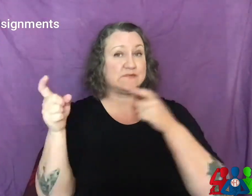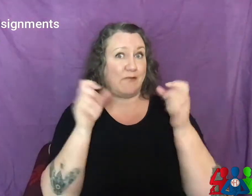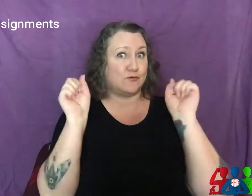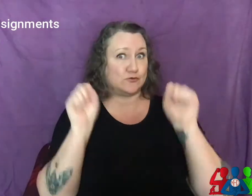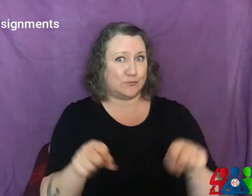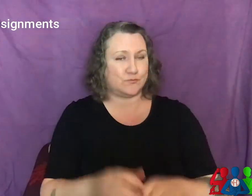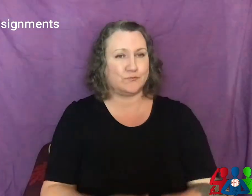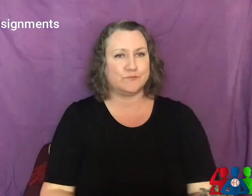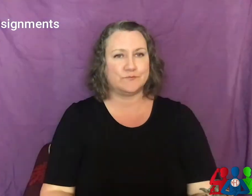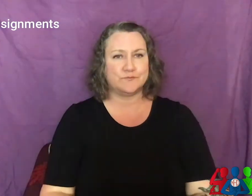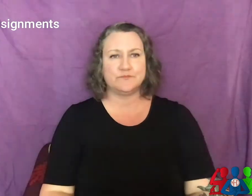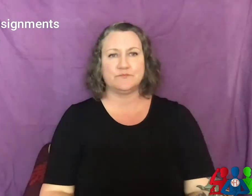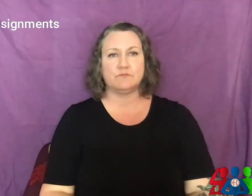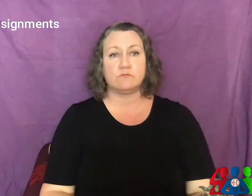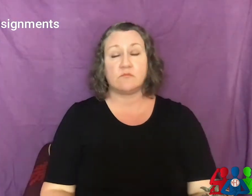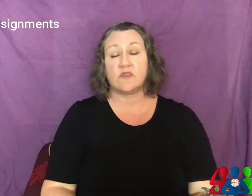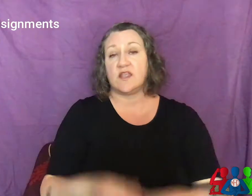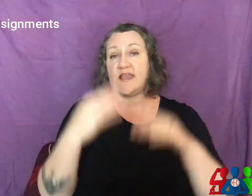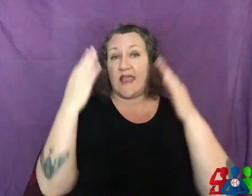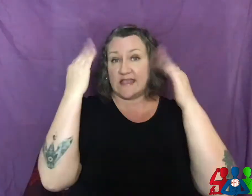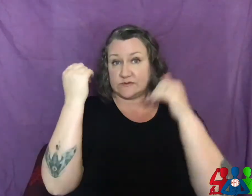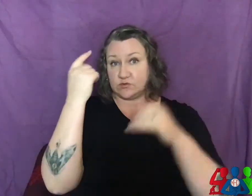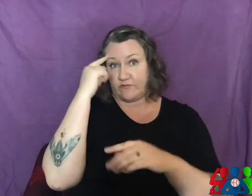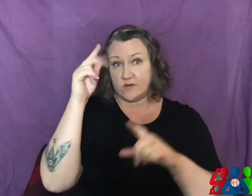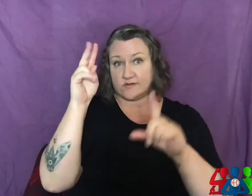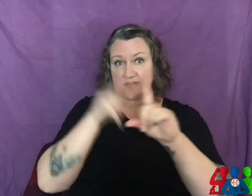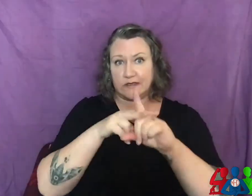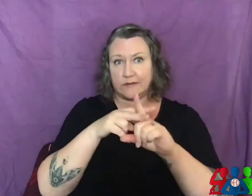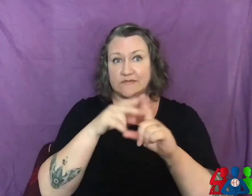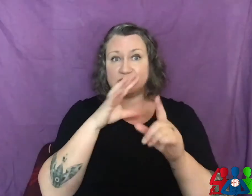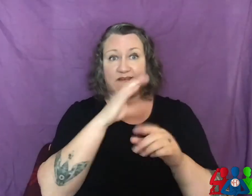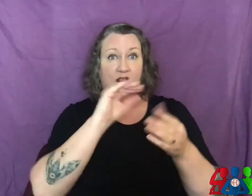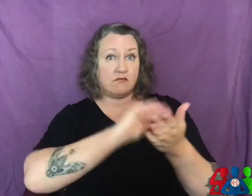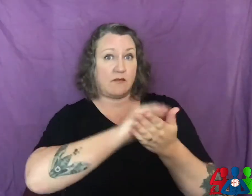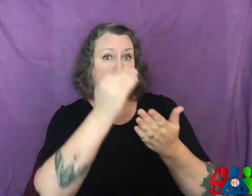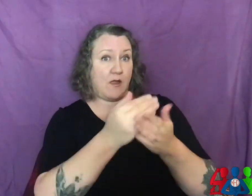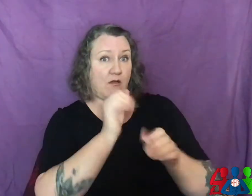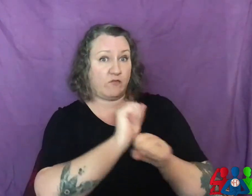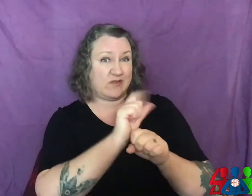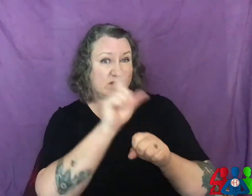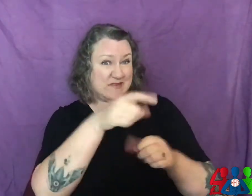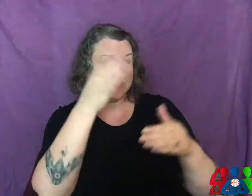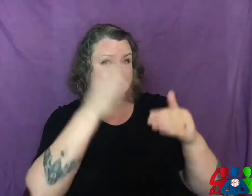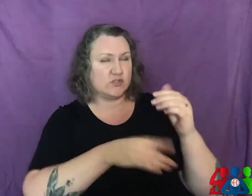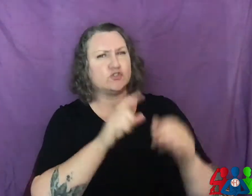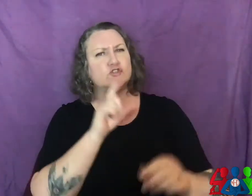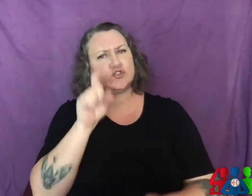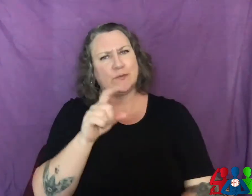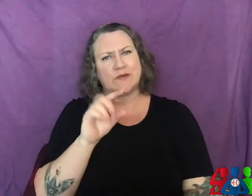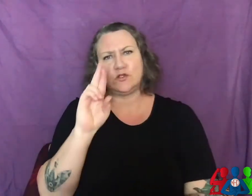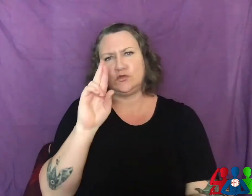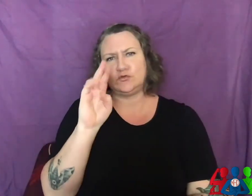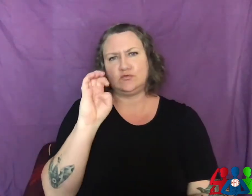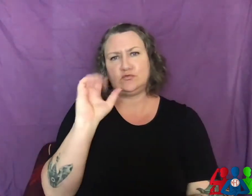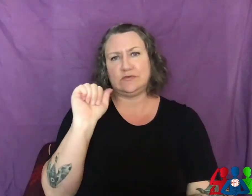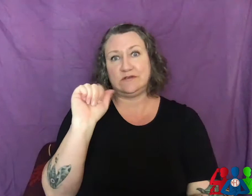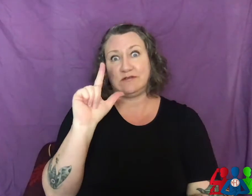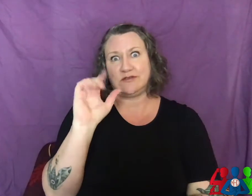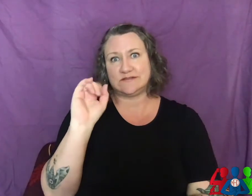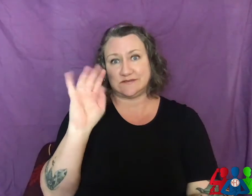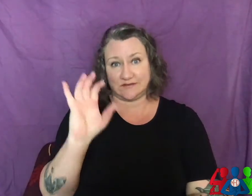Number four, make assignments manageable. Expectations for your assignments and the amount